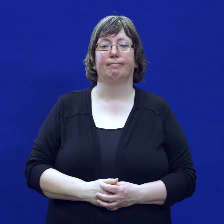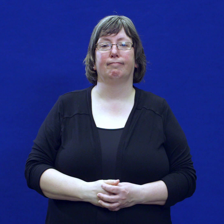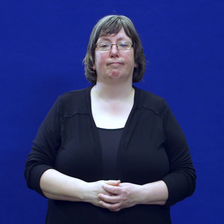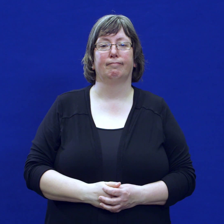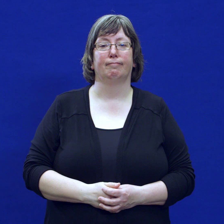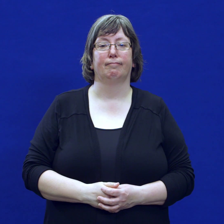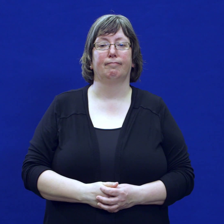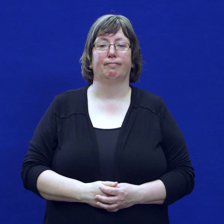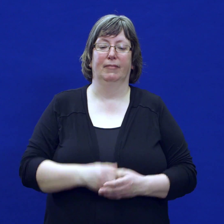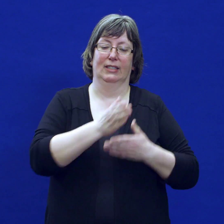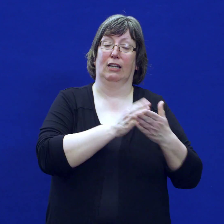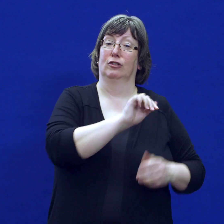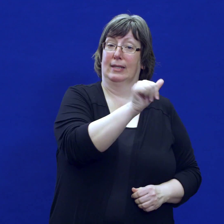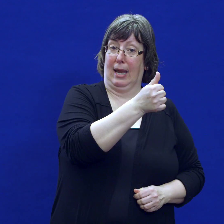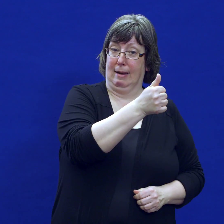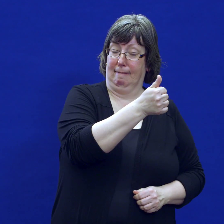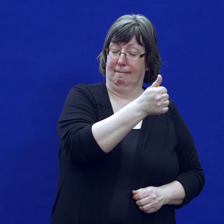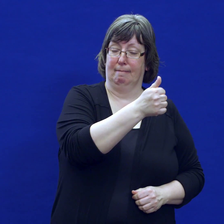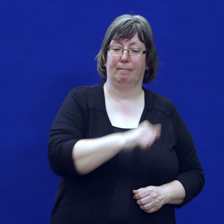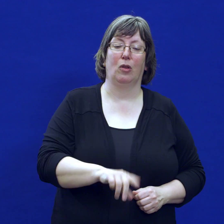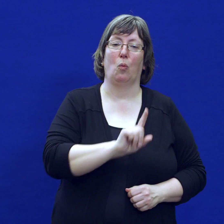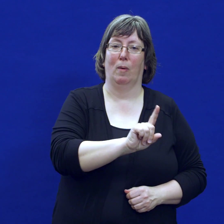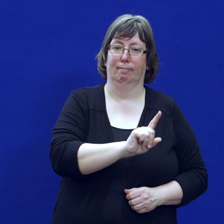section 10 subsection 1